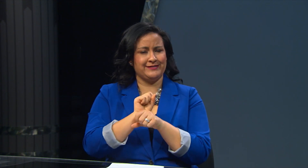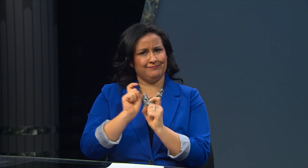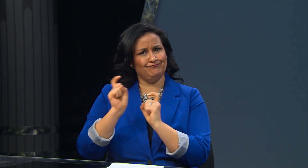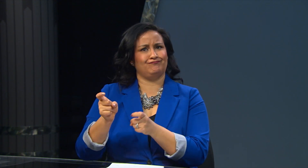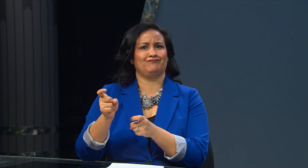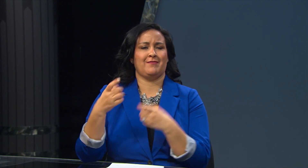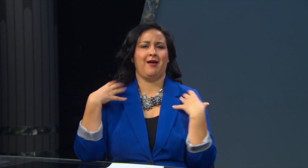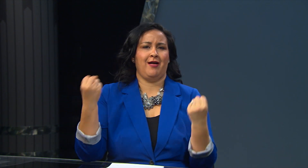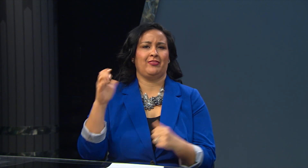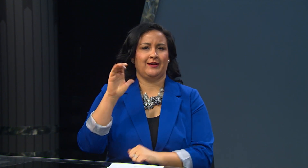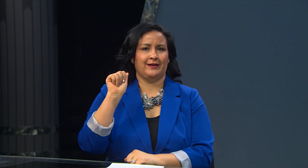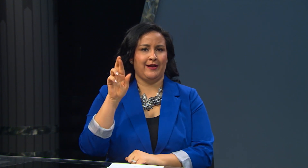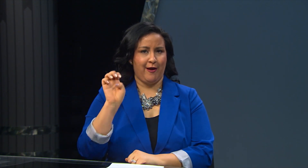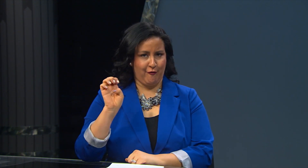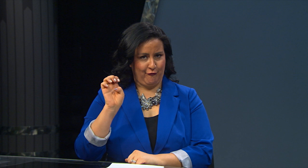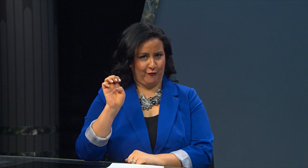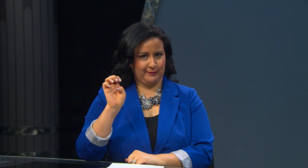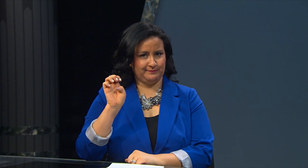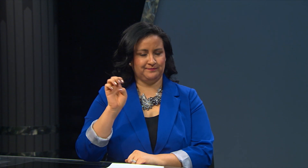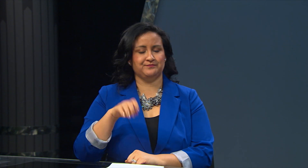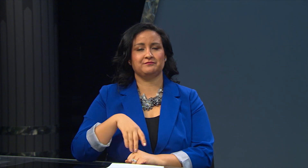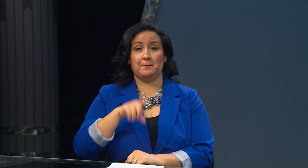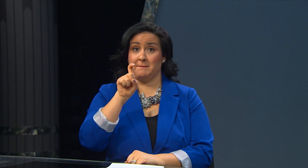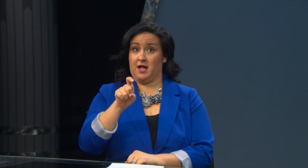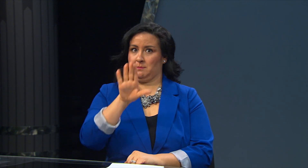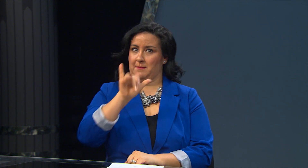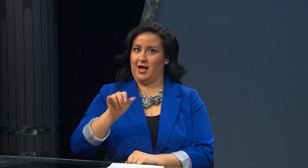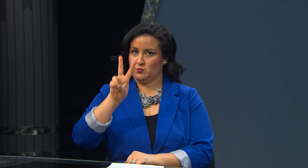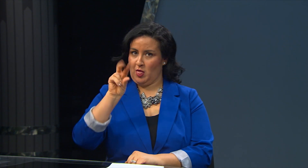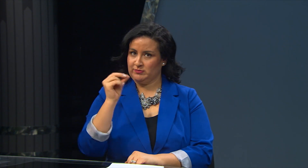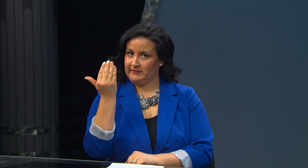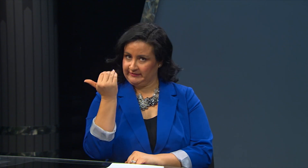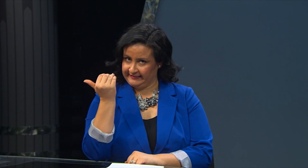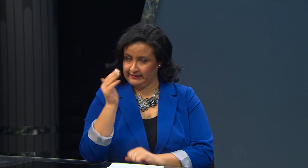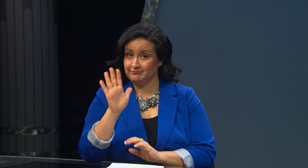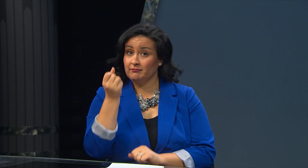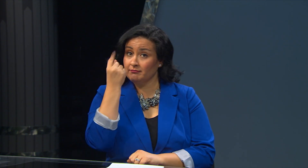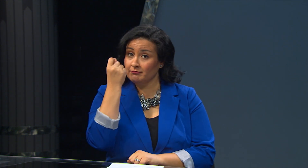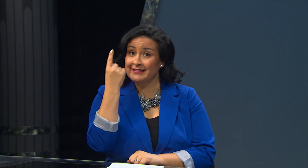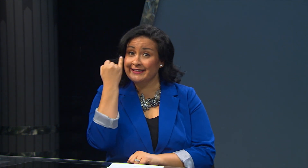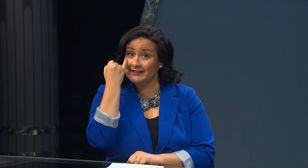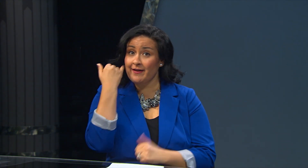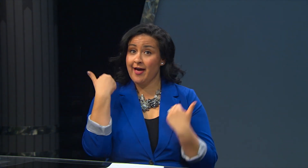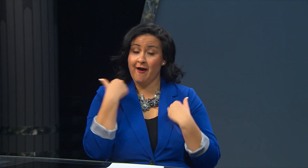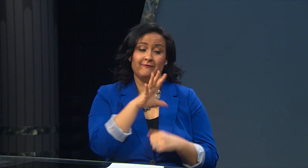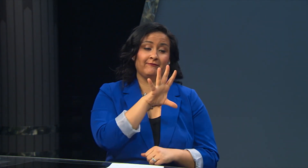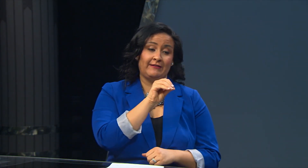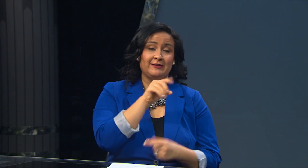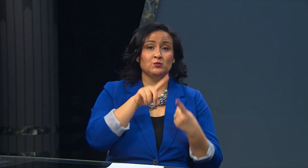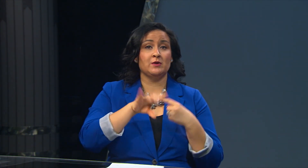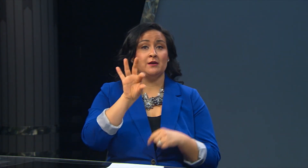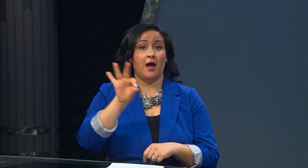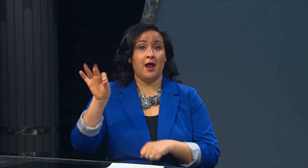PROVIDE HEALTH INSURANCE BY 2015. THE DEADLINE FOR BUSINESSES WITH ONLY 50 TO 99 EMPLOYEES